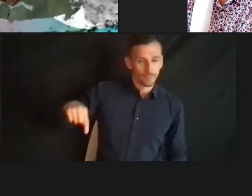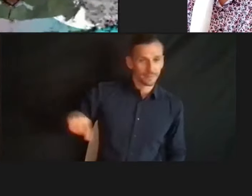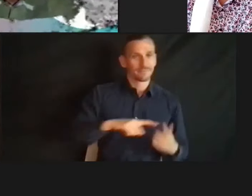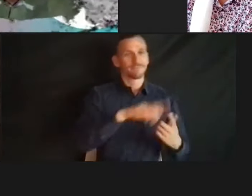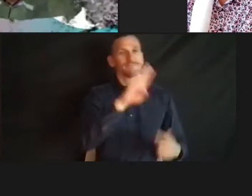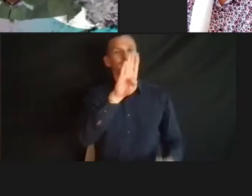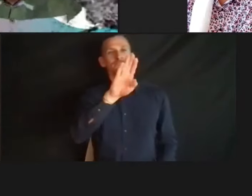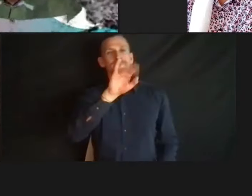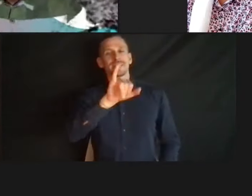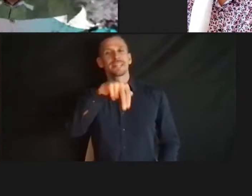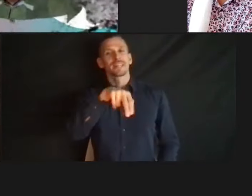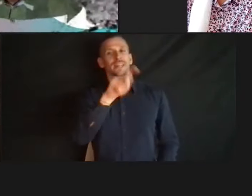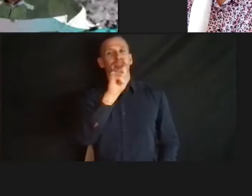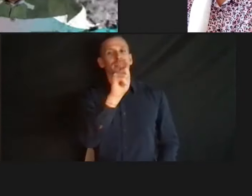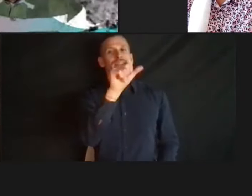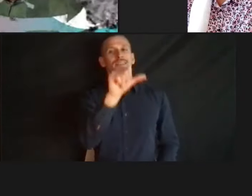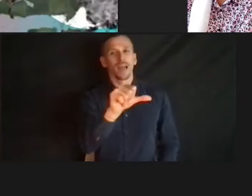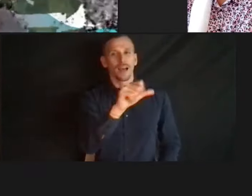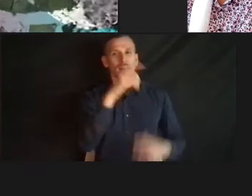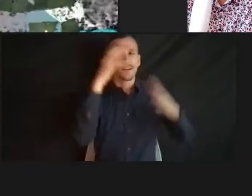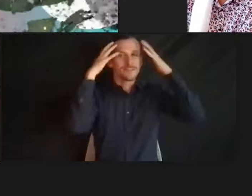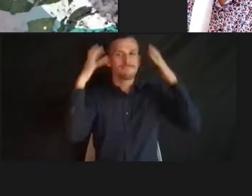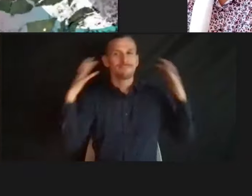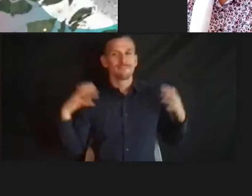Opira, who is the founder of Founder of the Leads and a Climate Change Activist.